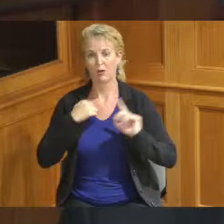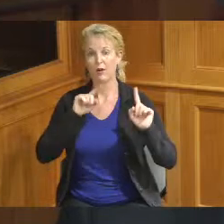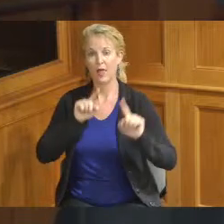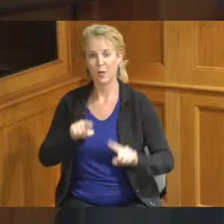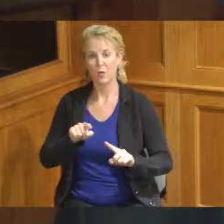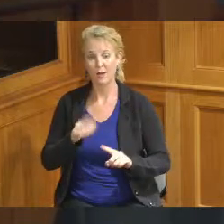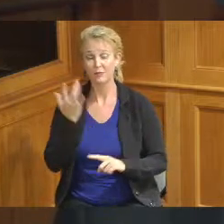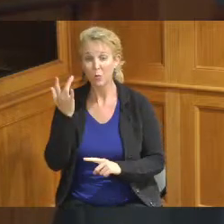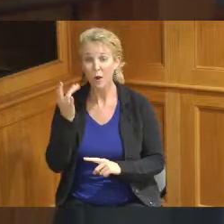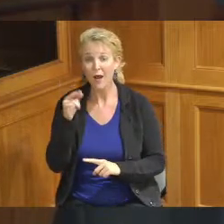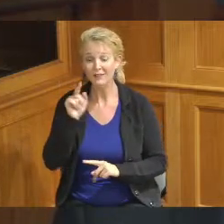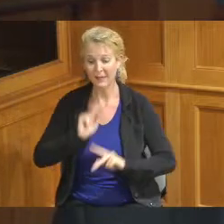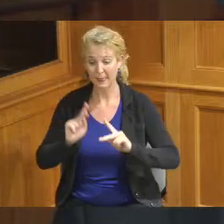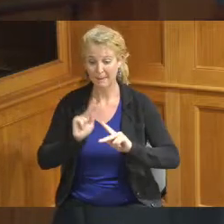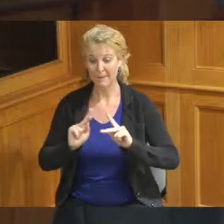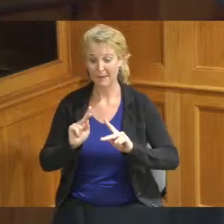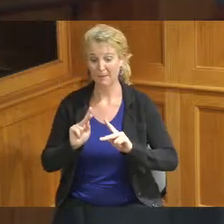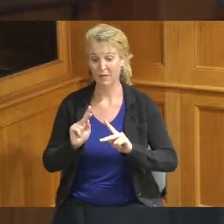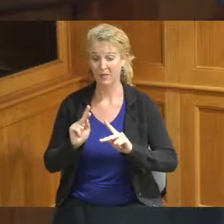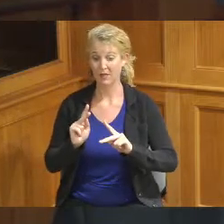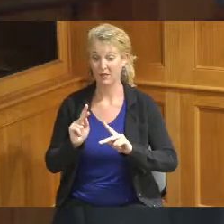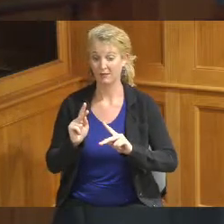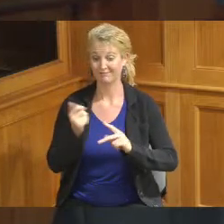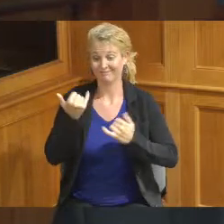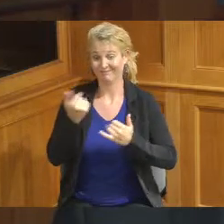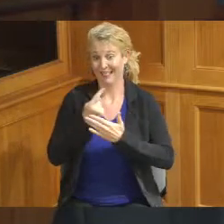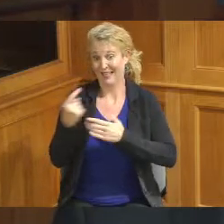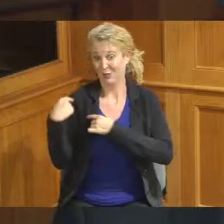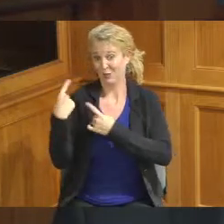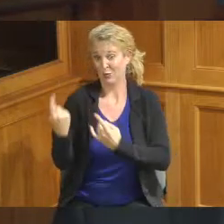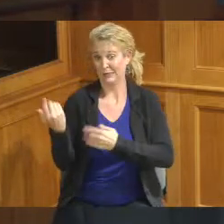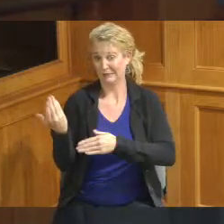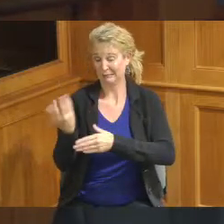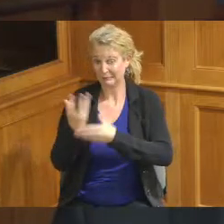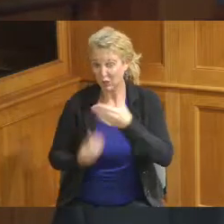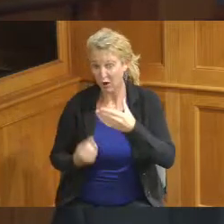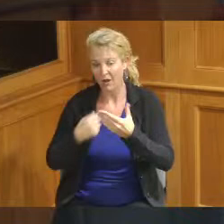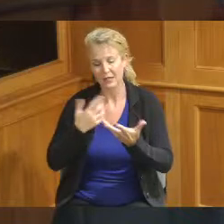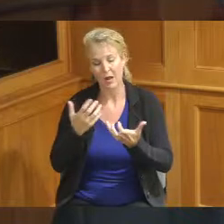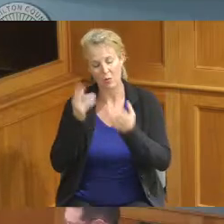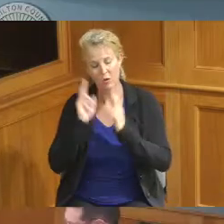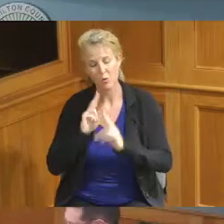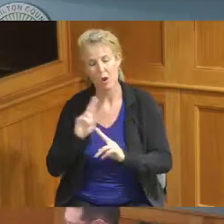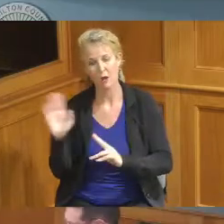those folks that have who have lost their lives over in Israel thank you thank you Commissioner